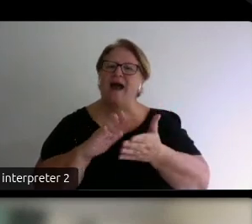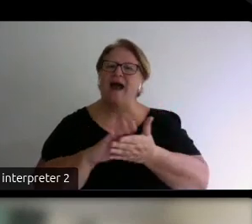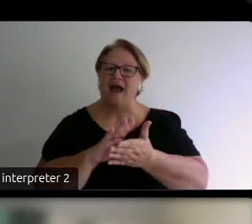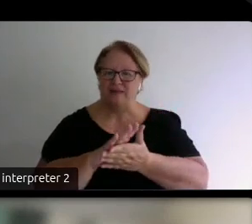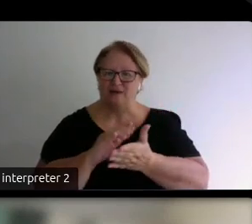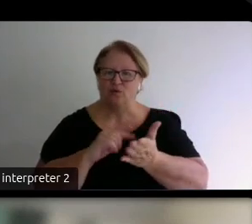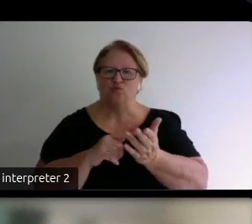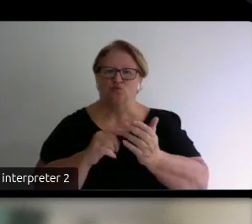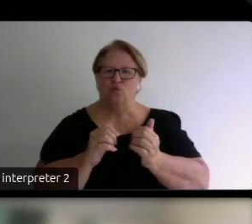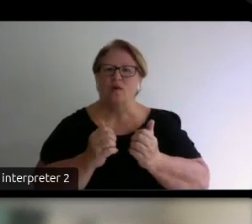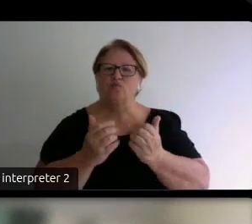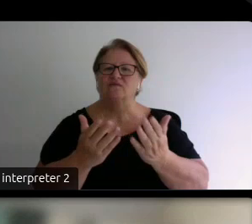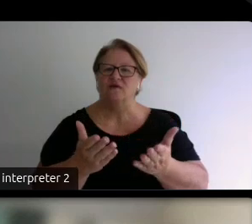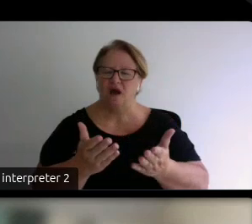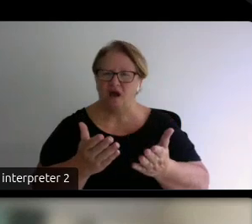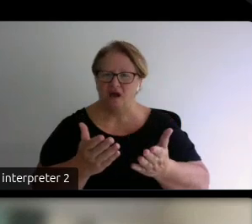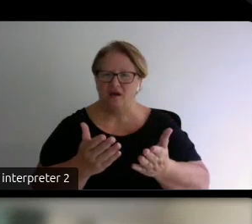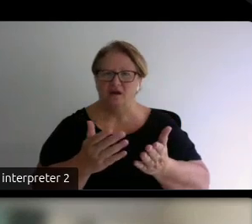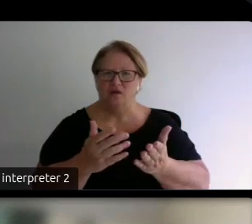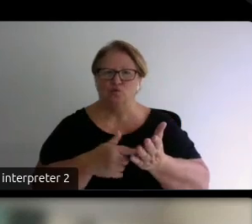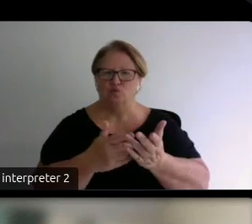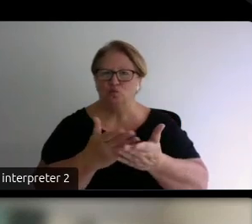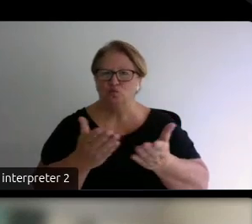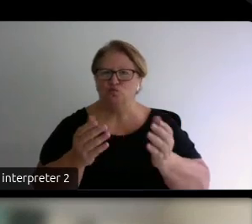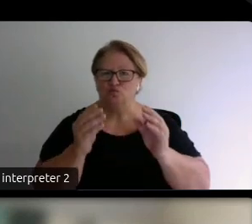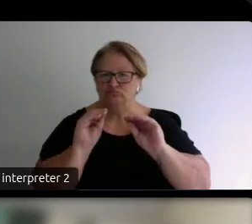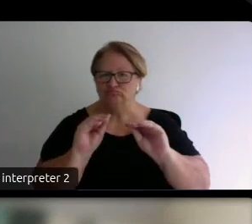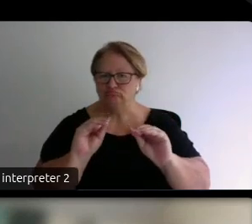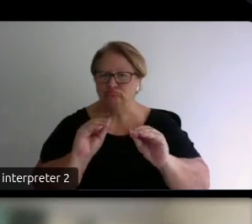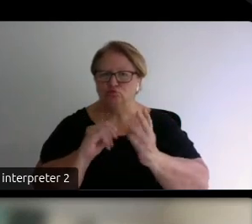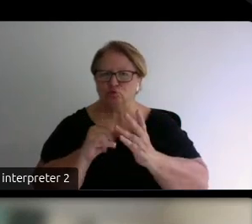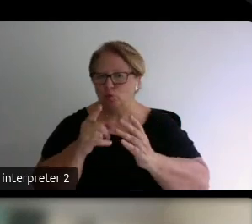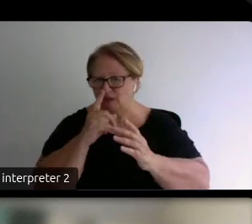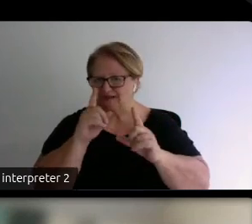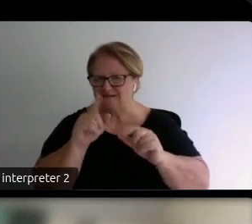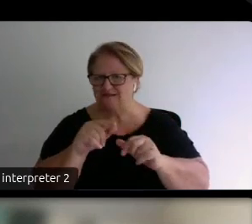that training to you guys and get you registered so that you can start sending referrals through.